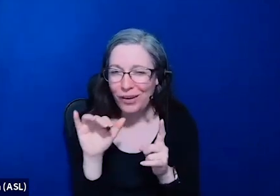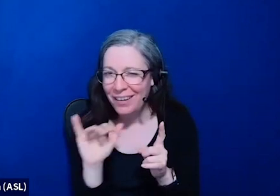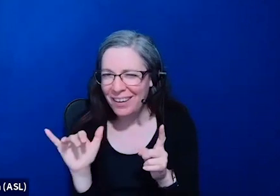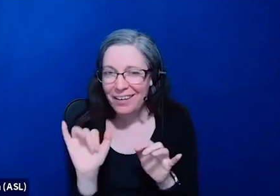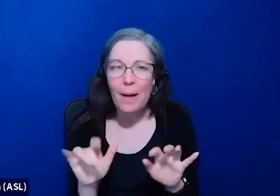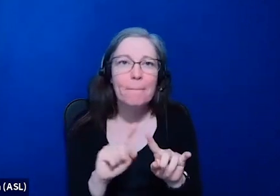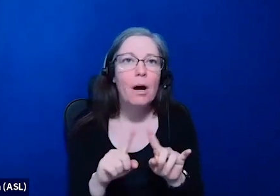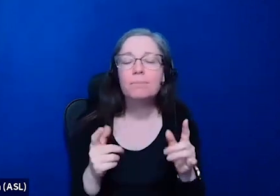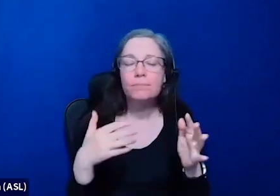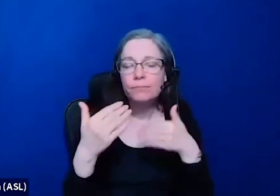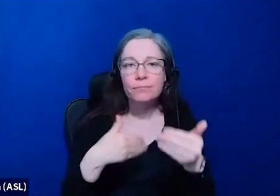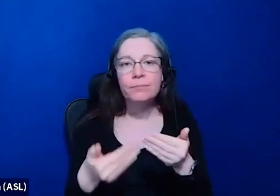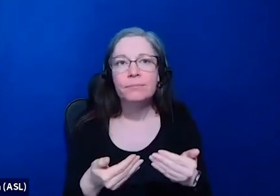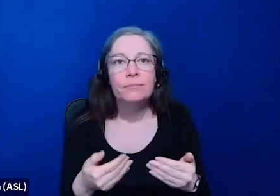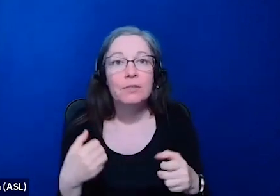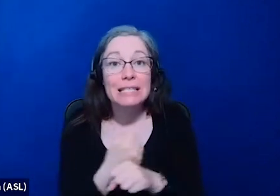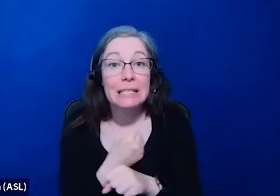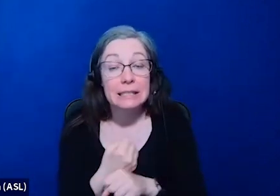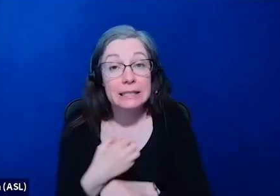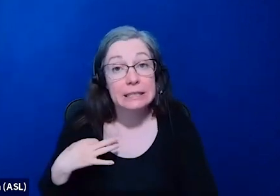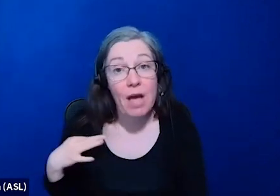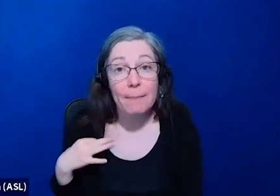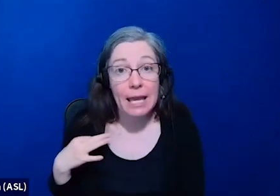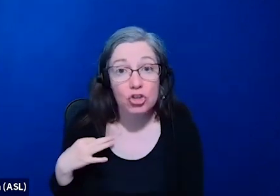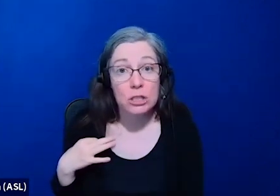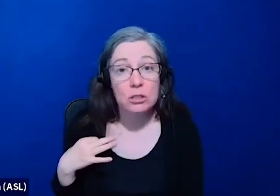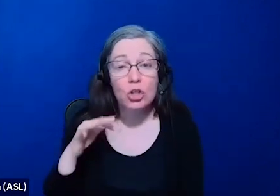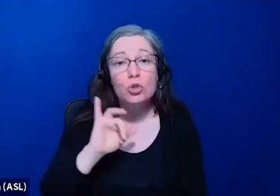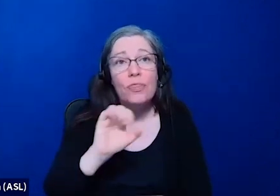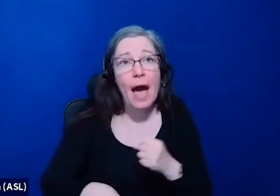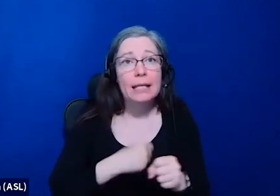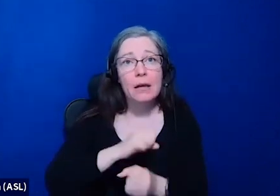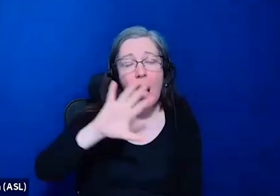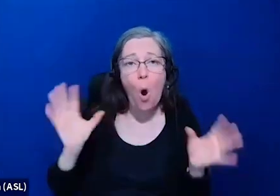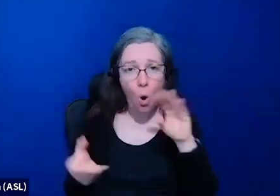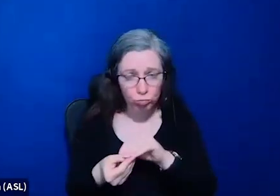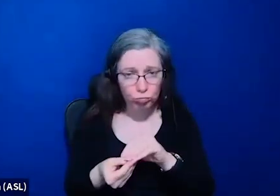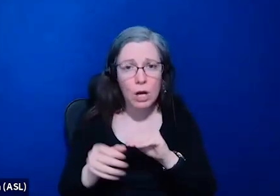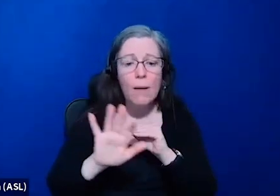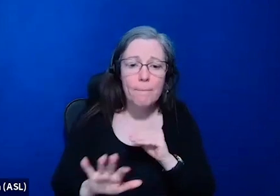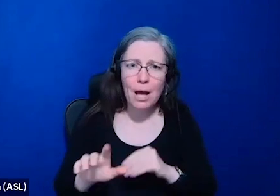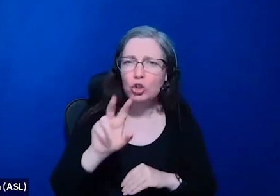ESA received about 22,000, 23,000 applications. It is by country.